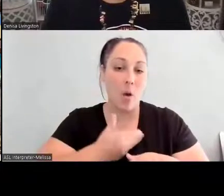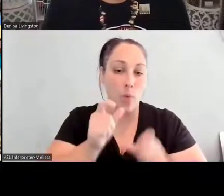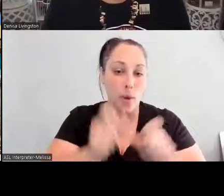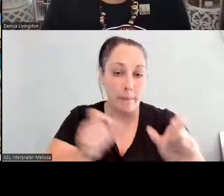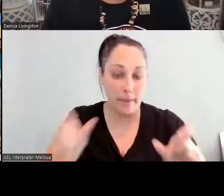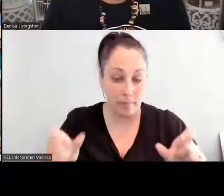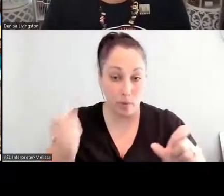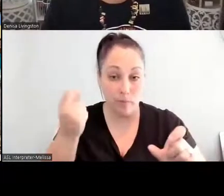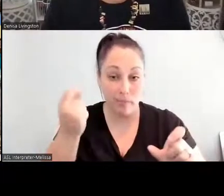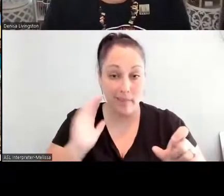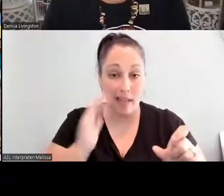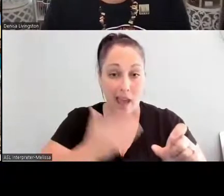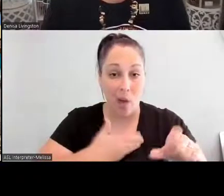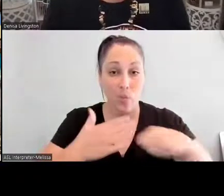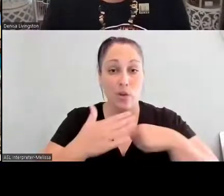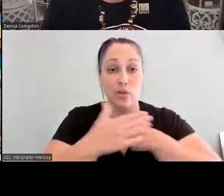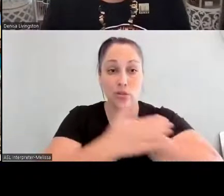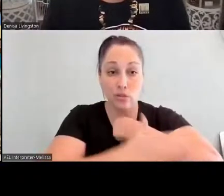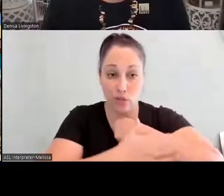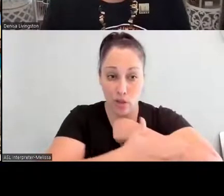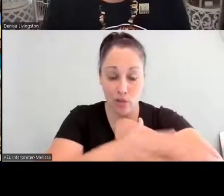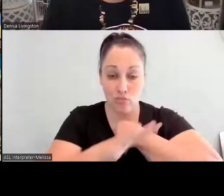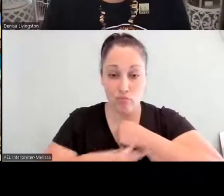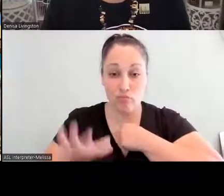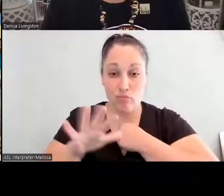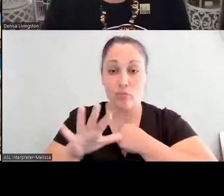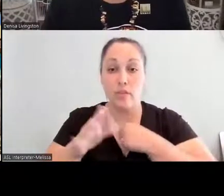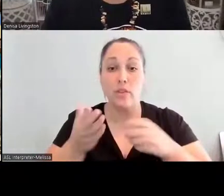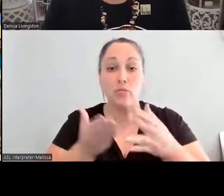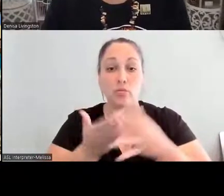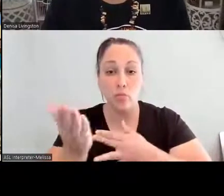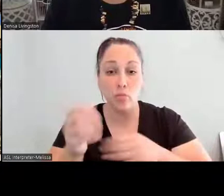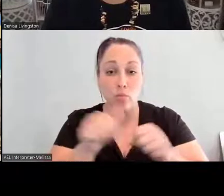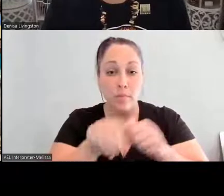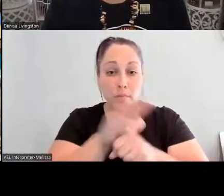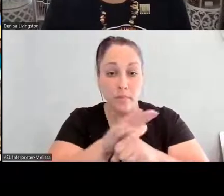to do was facilitate the need to support seed sovereignty, to be